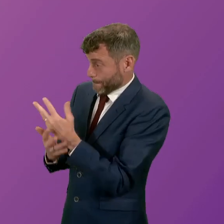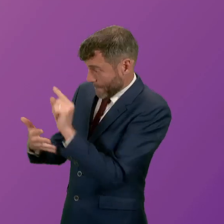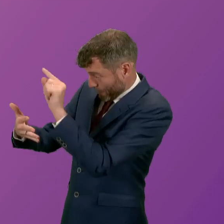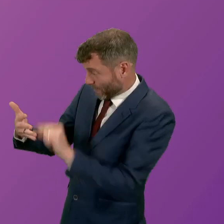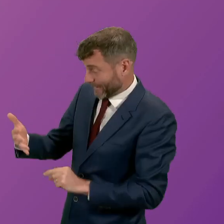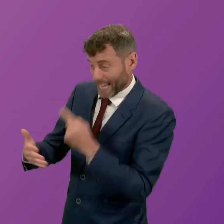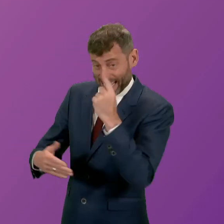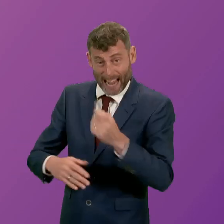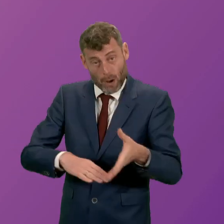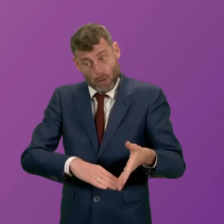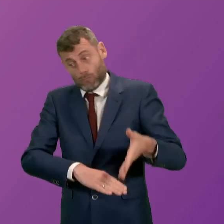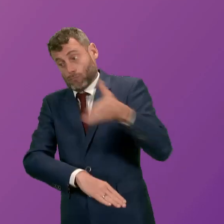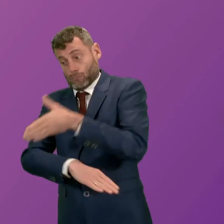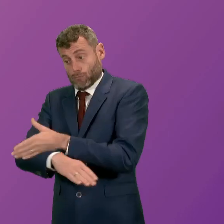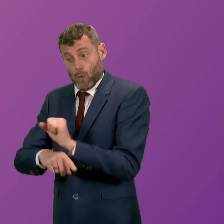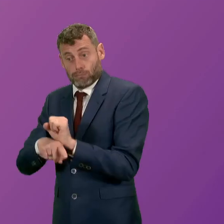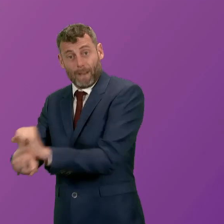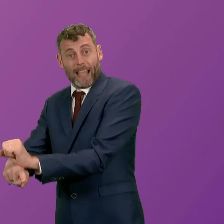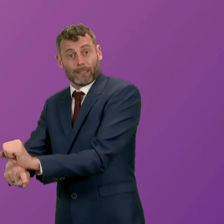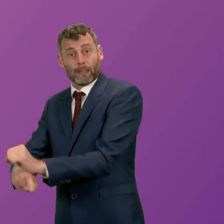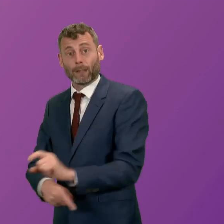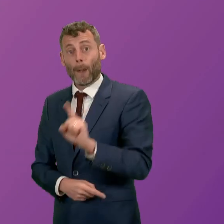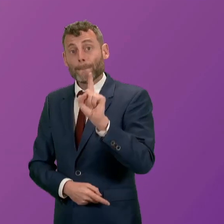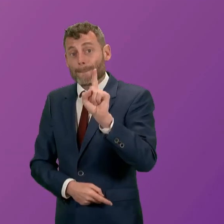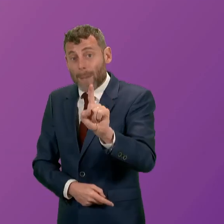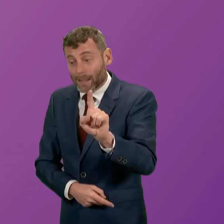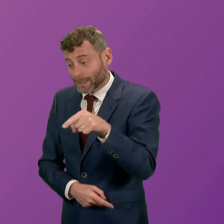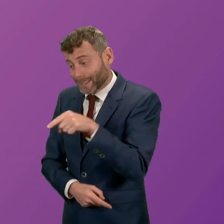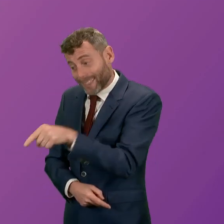However, the point that I am making to the Parliament is that investment in those